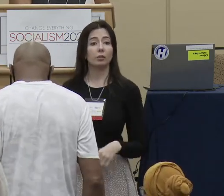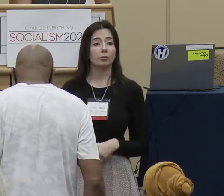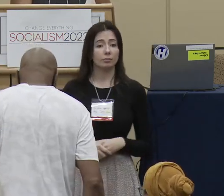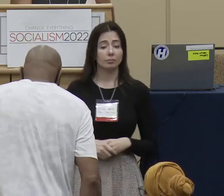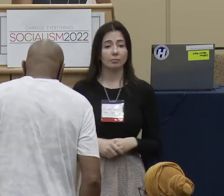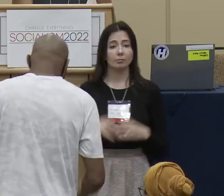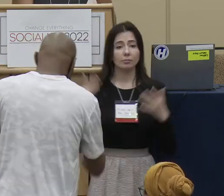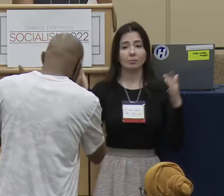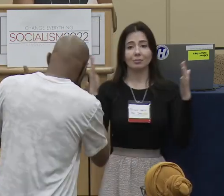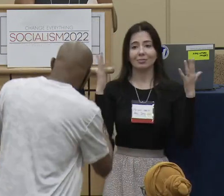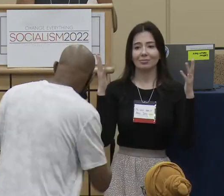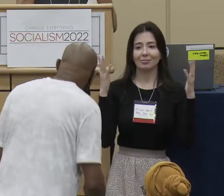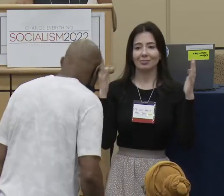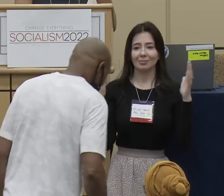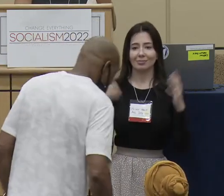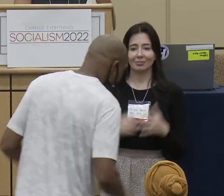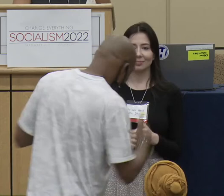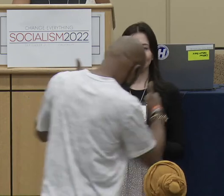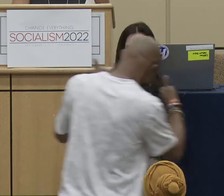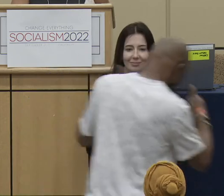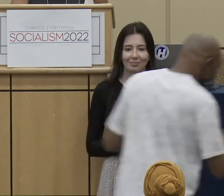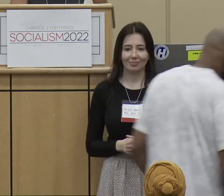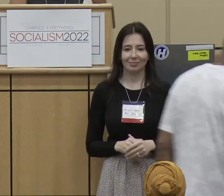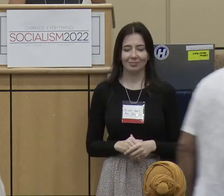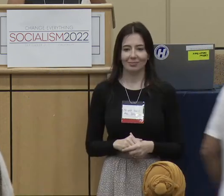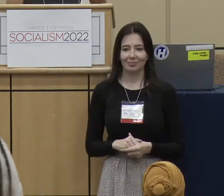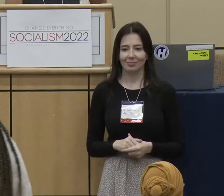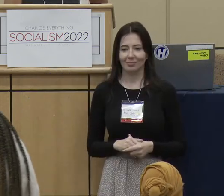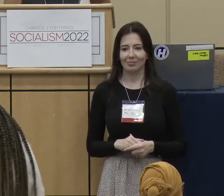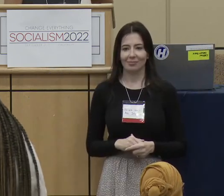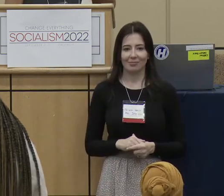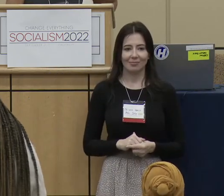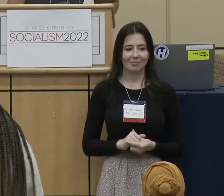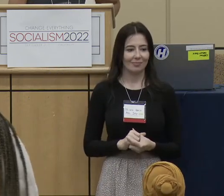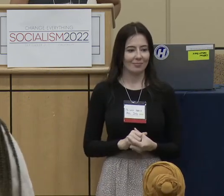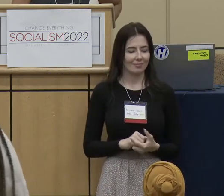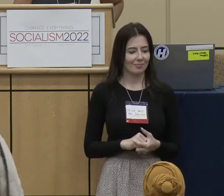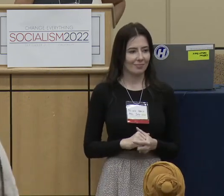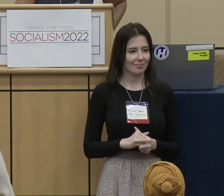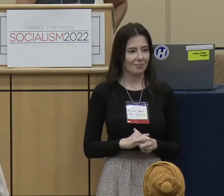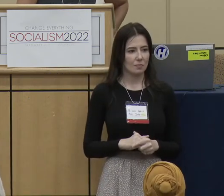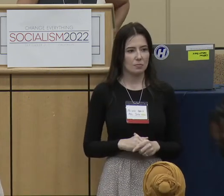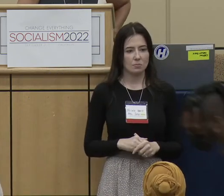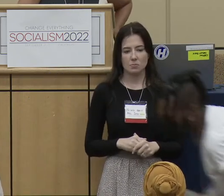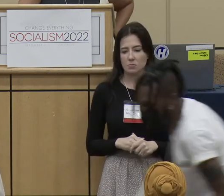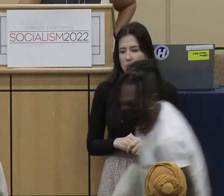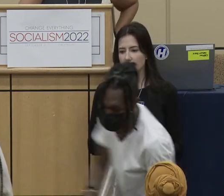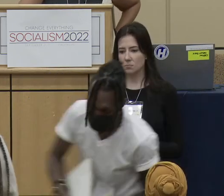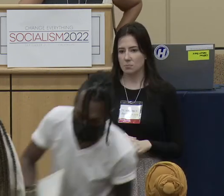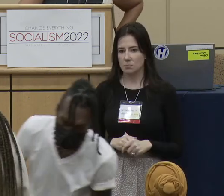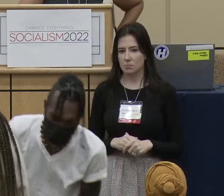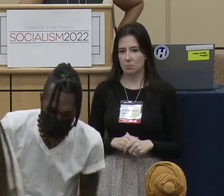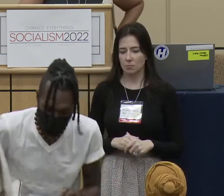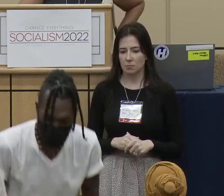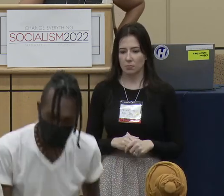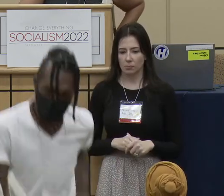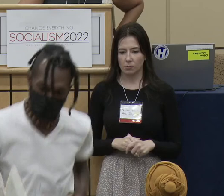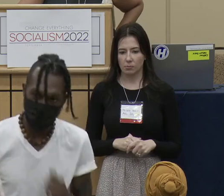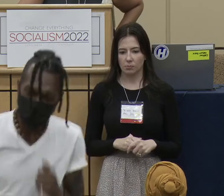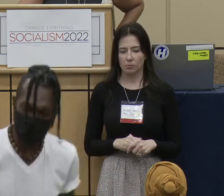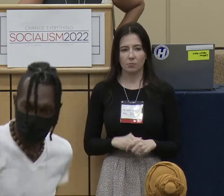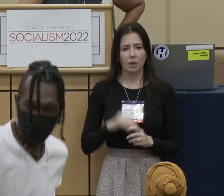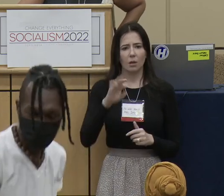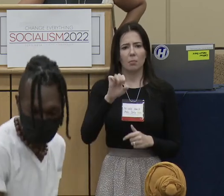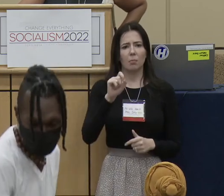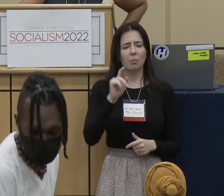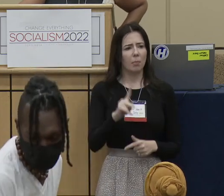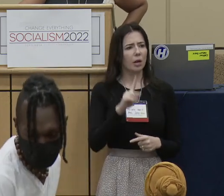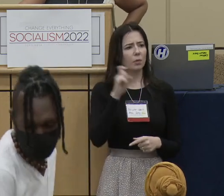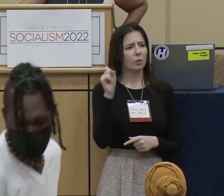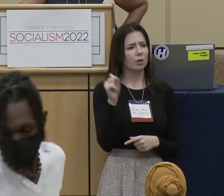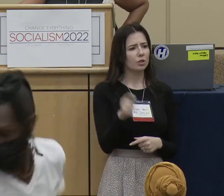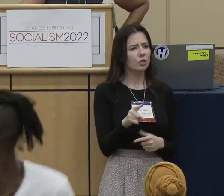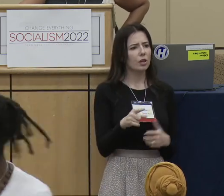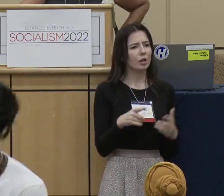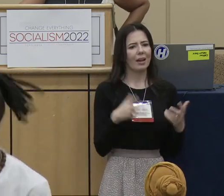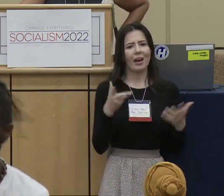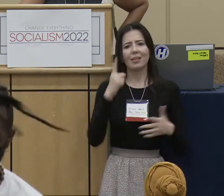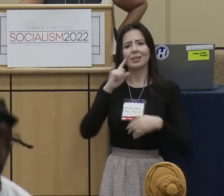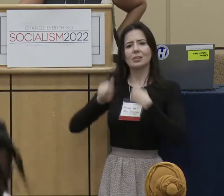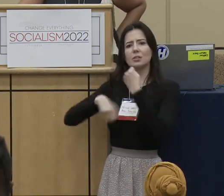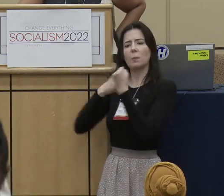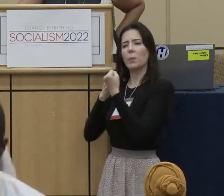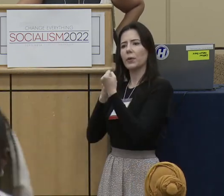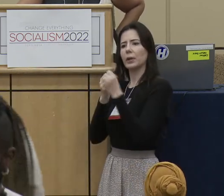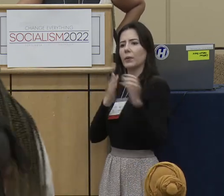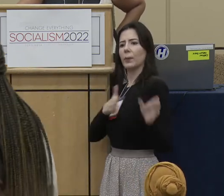can pull it up .